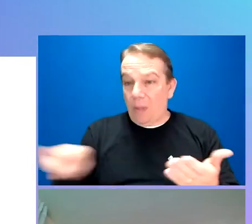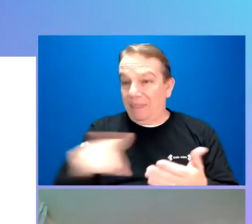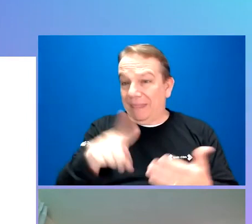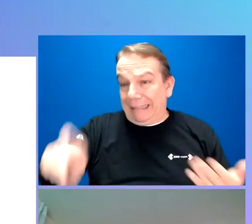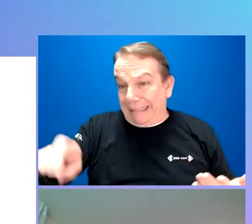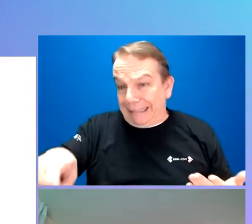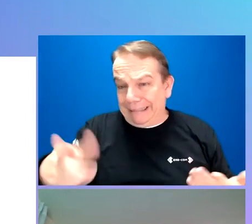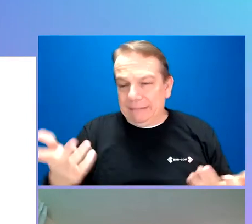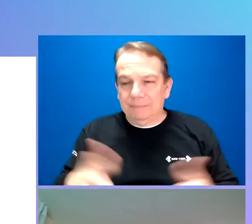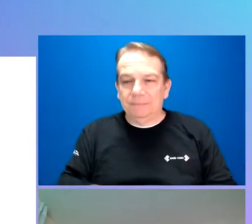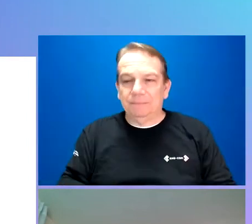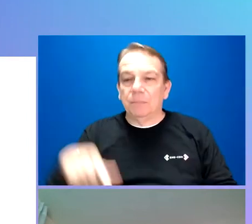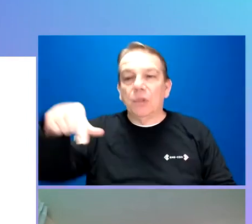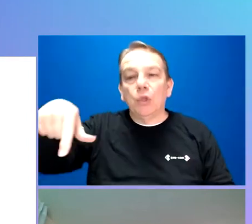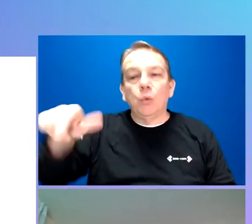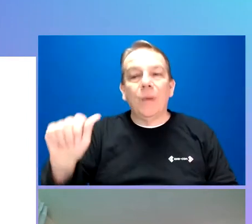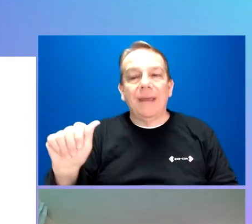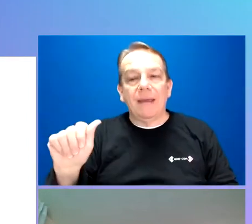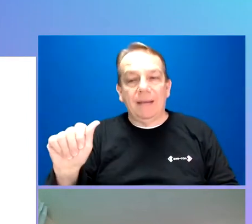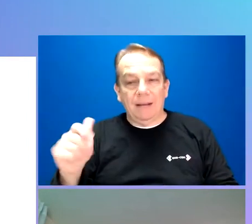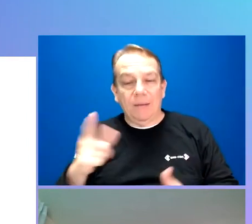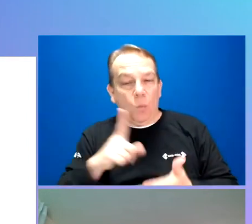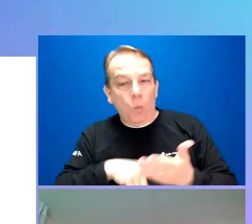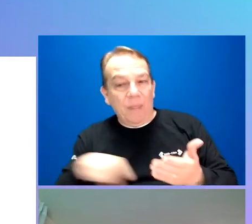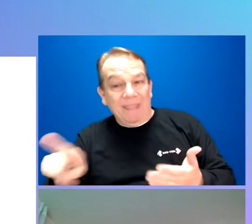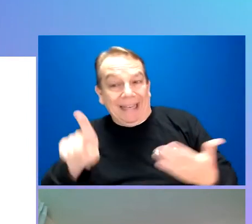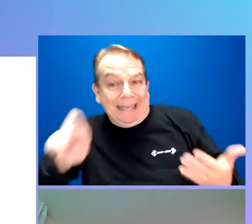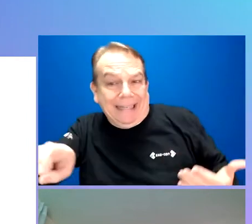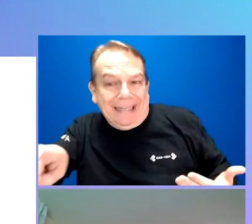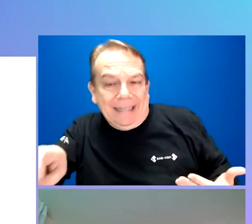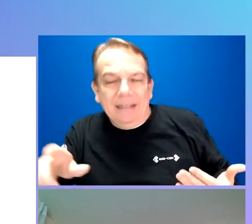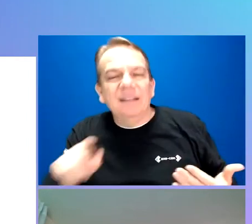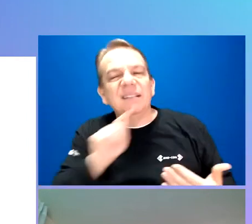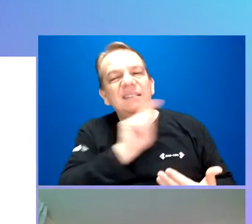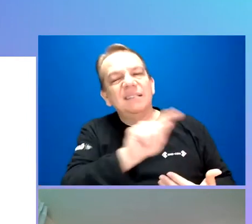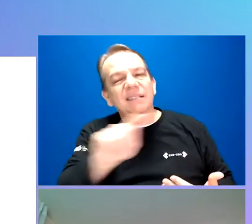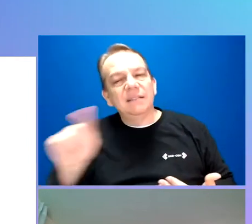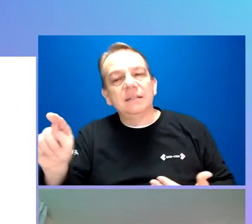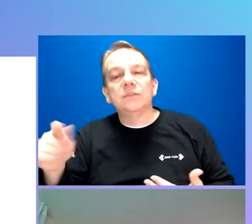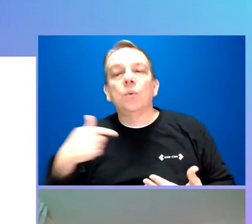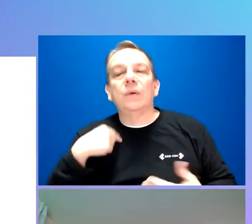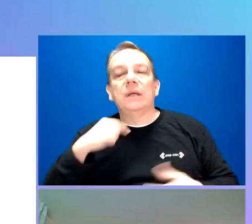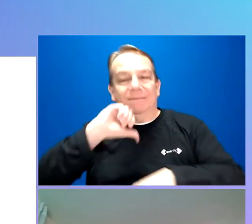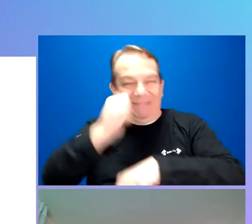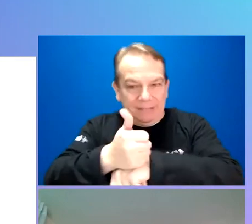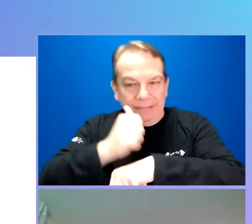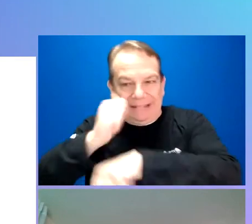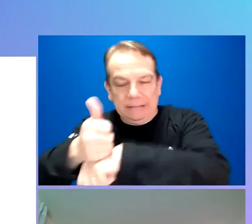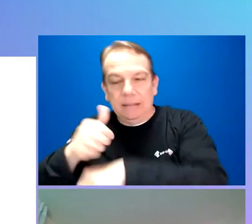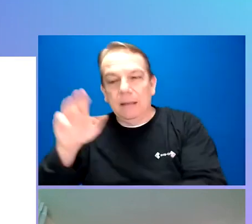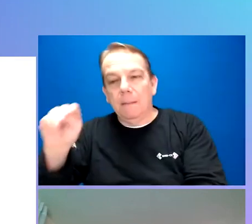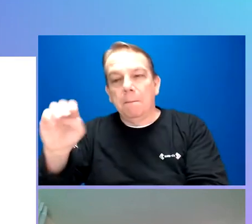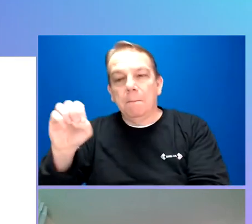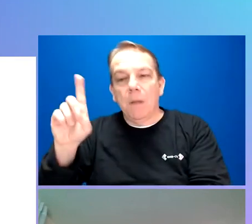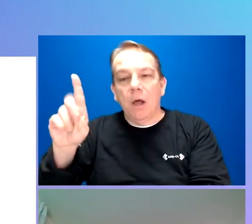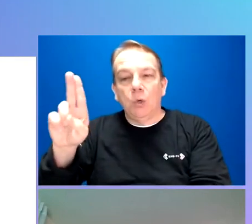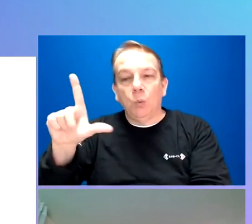they needed. So we had, um,